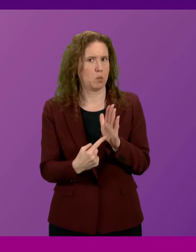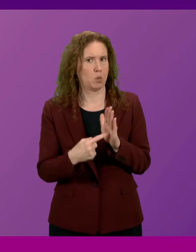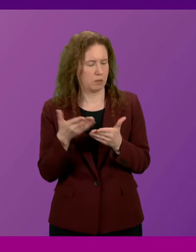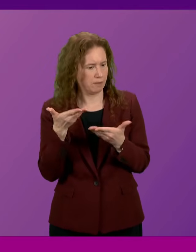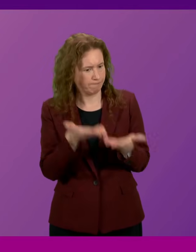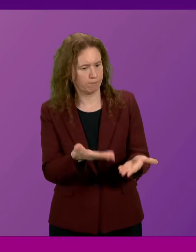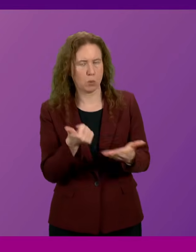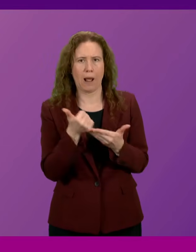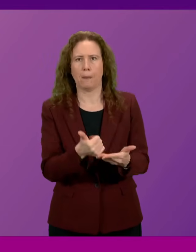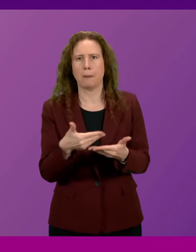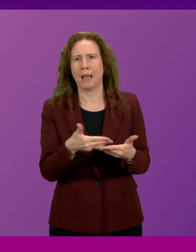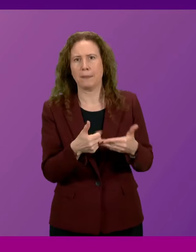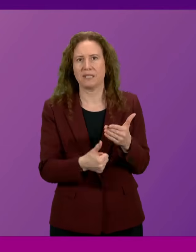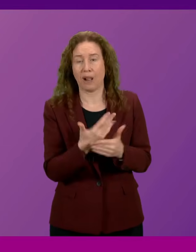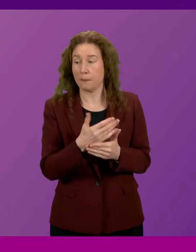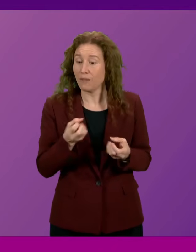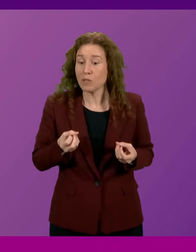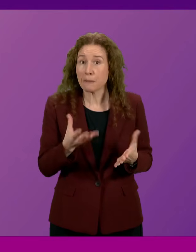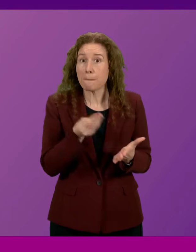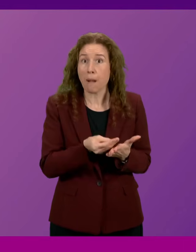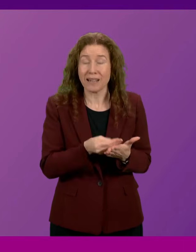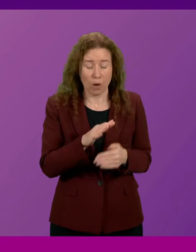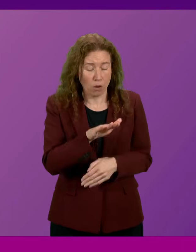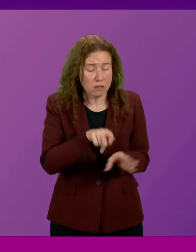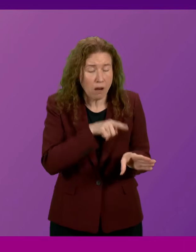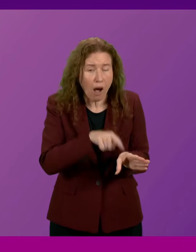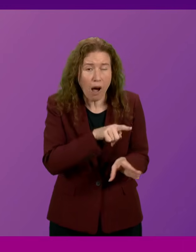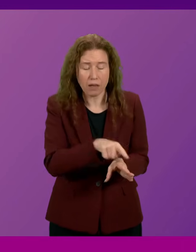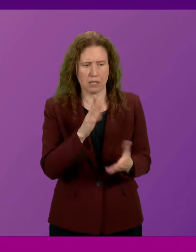that spending on our youngest citizens is a crucial investment and that preventing